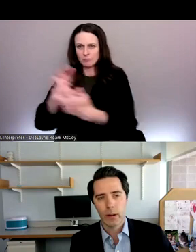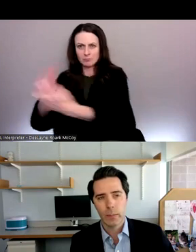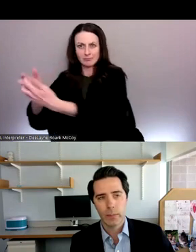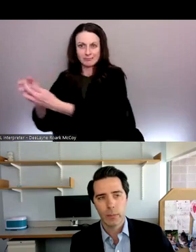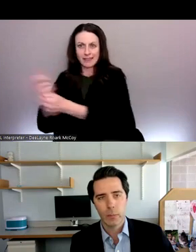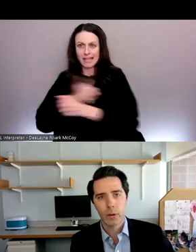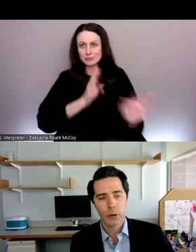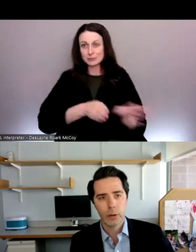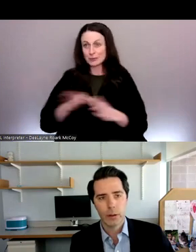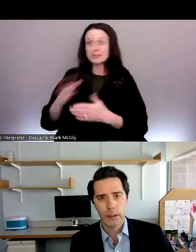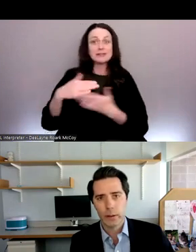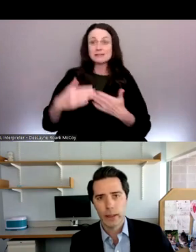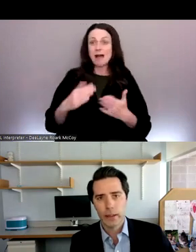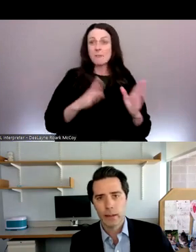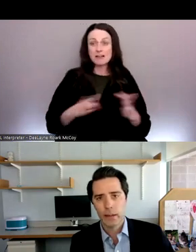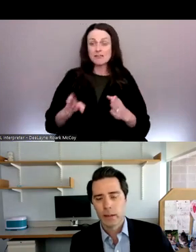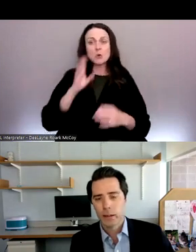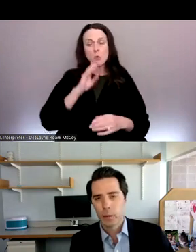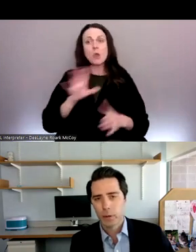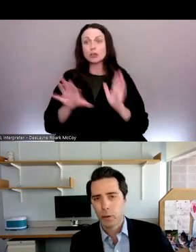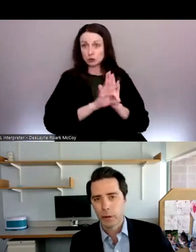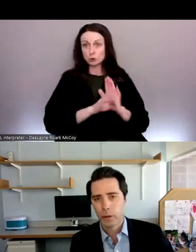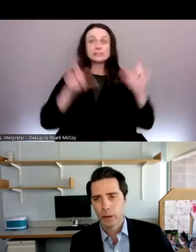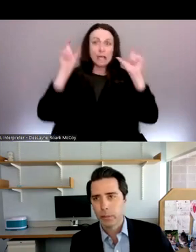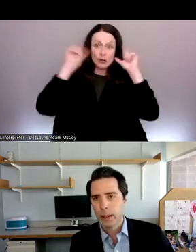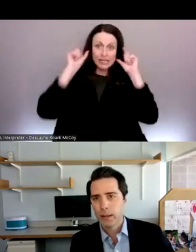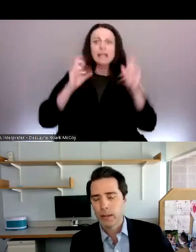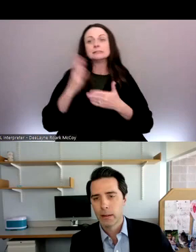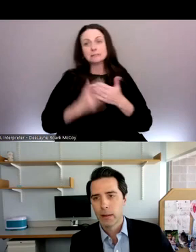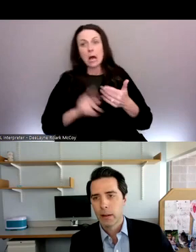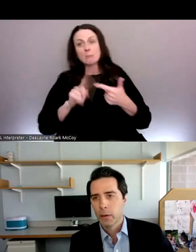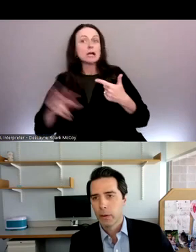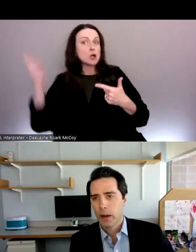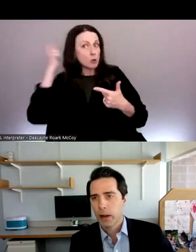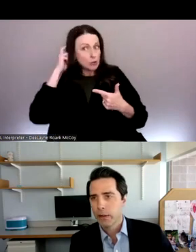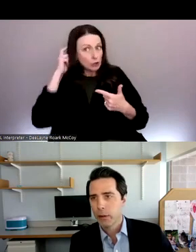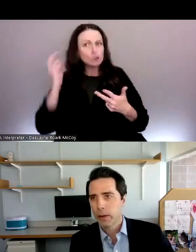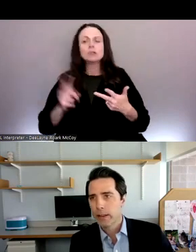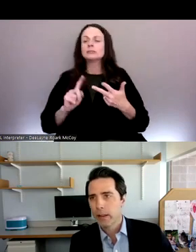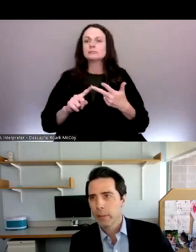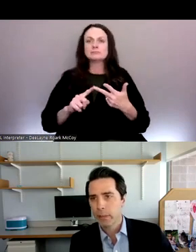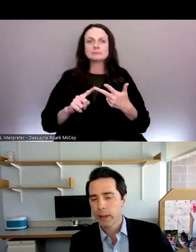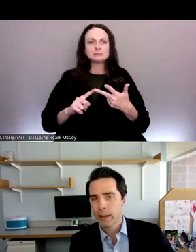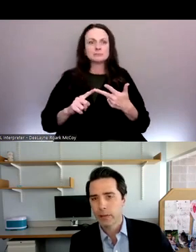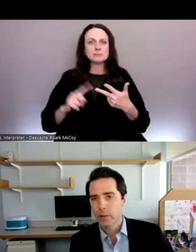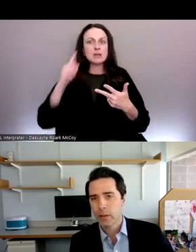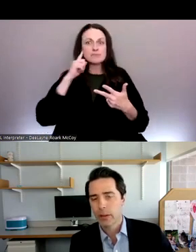will choose hearing aids some will go with Cochlear implants